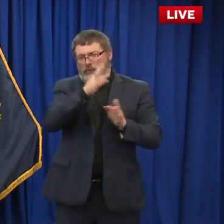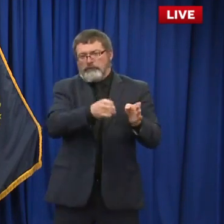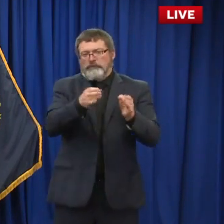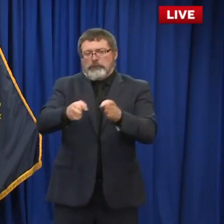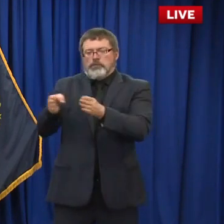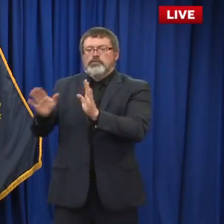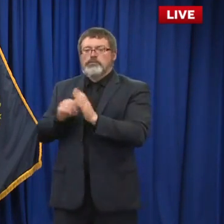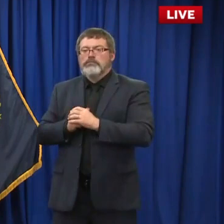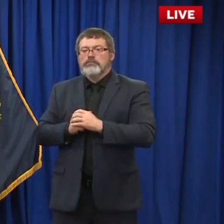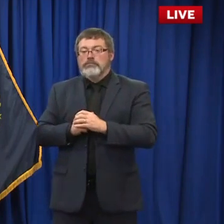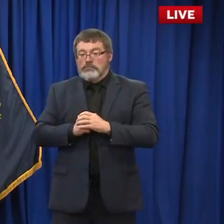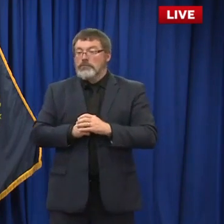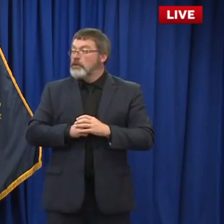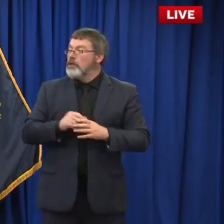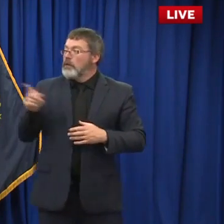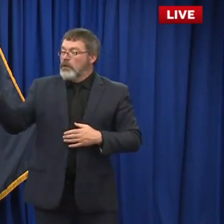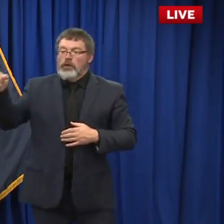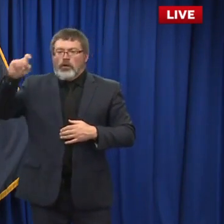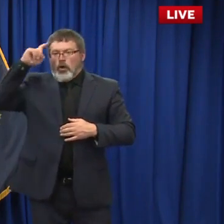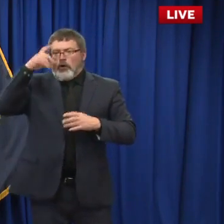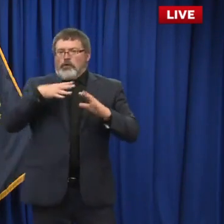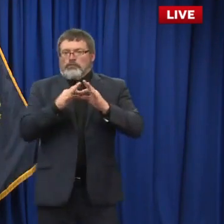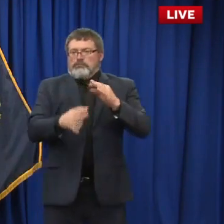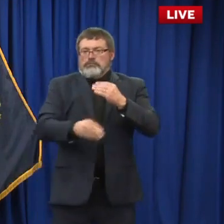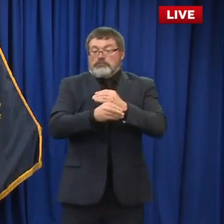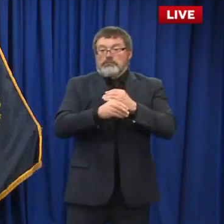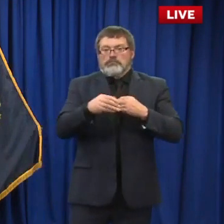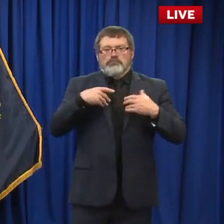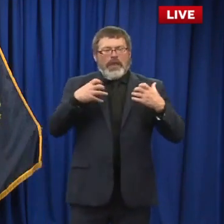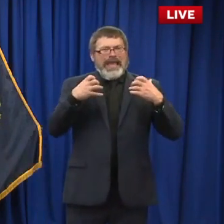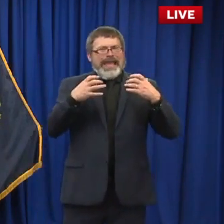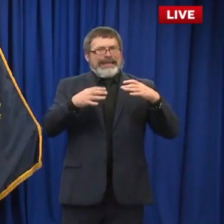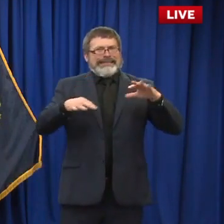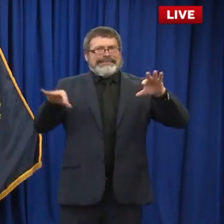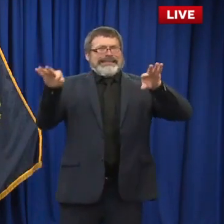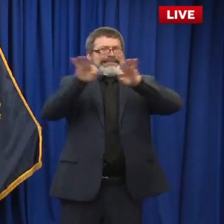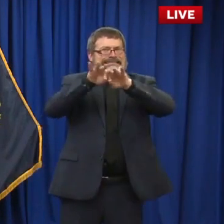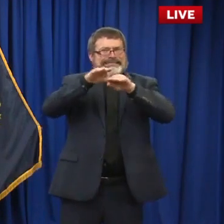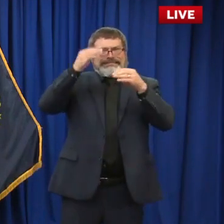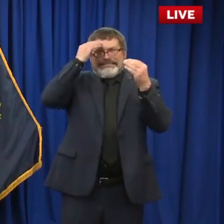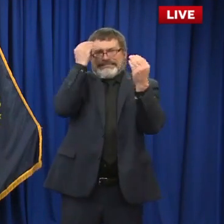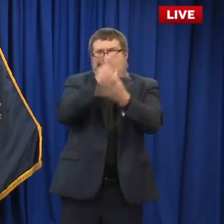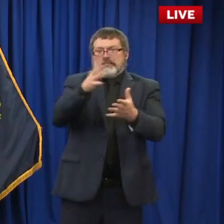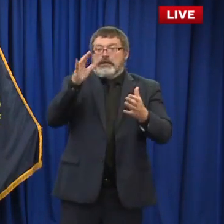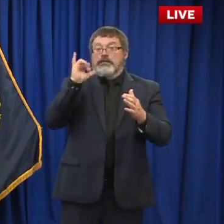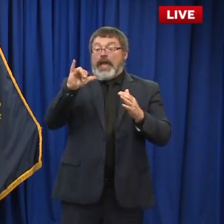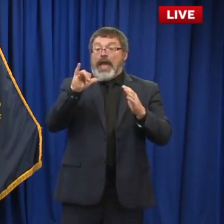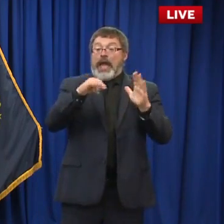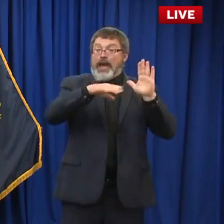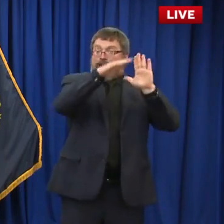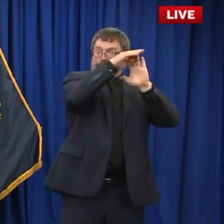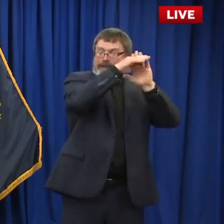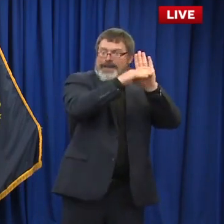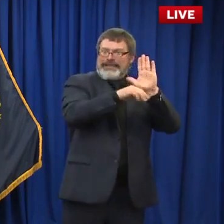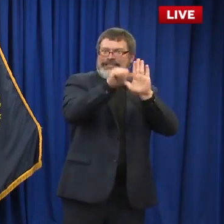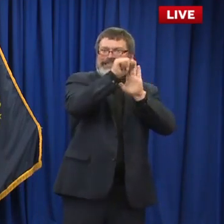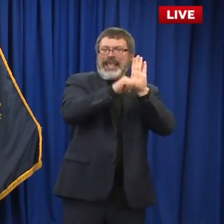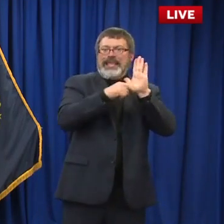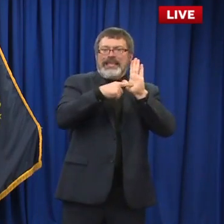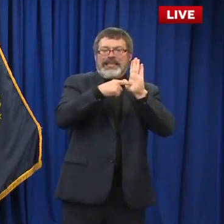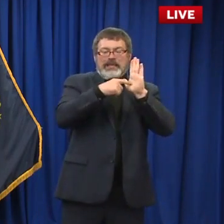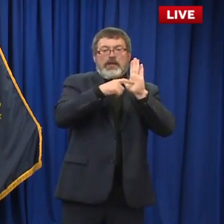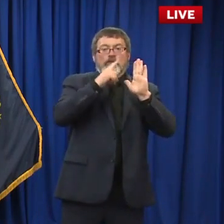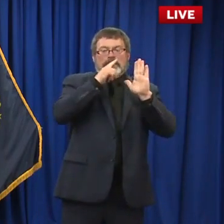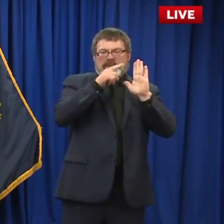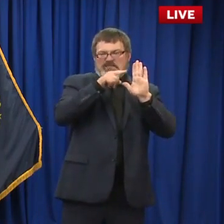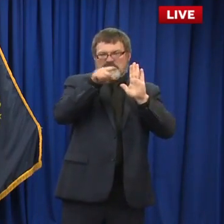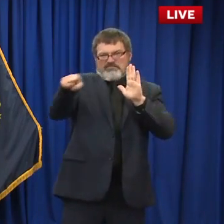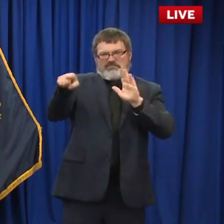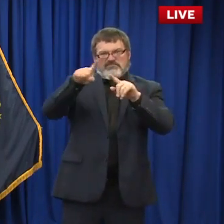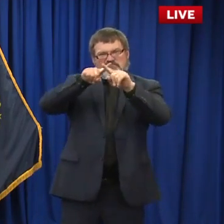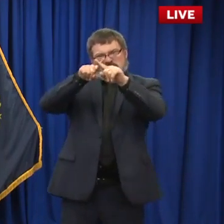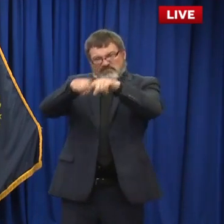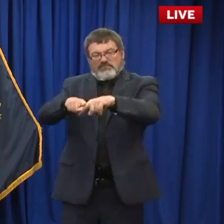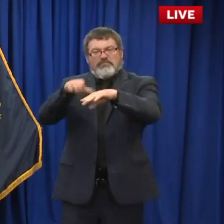THE ONLY OTHER THING I'LL ADD TO THAT IS ONE OF THE TOP PRIORITIES OF THE GUIDANCE THAT THE STATE PUT OUT WAS THE IMPLEMENTATION OF A COMMUNICATIONS TEAM, FIRST AND